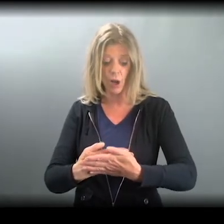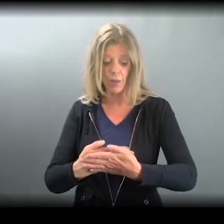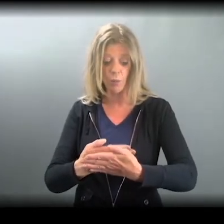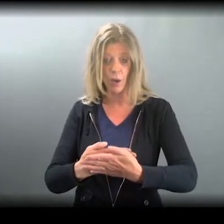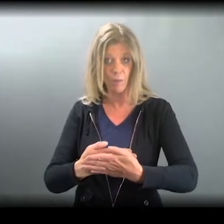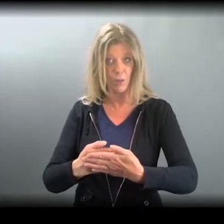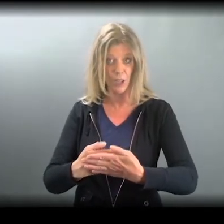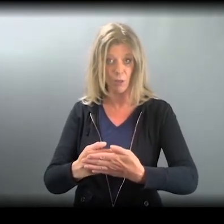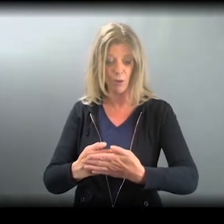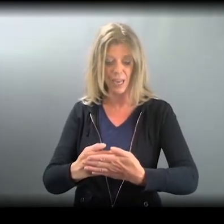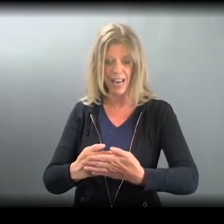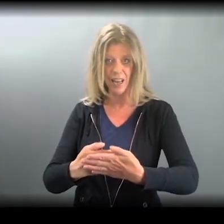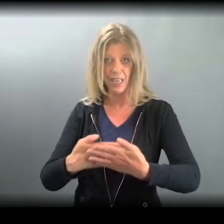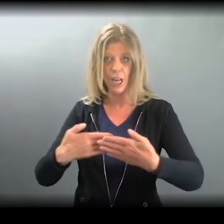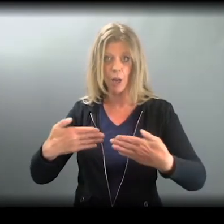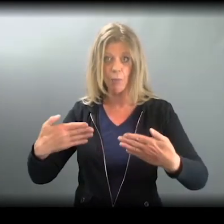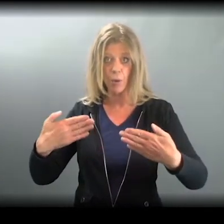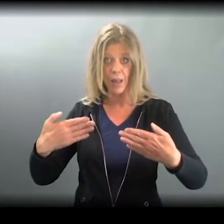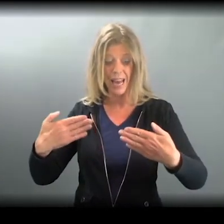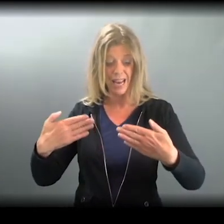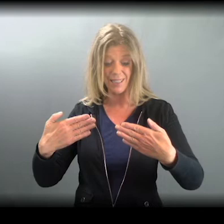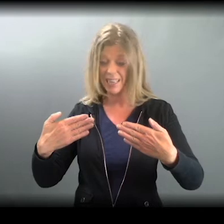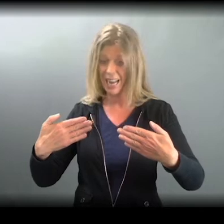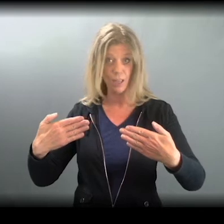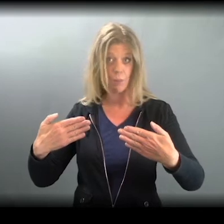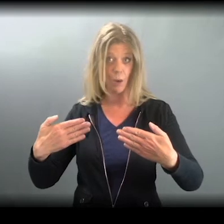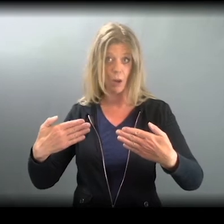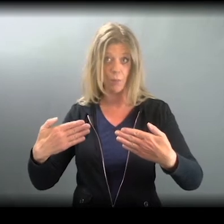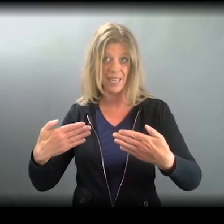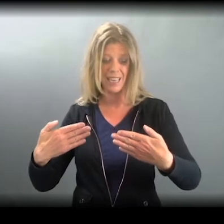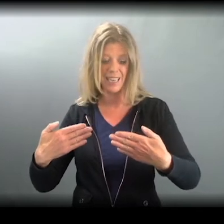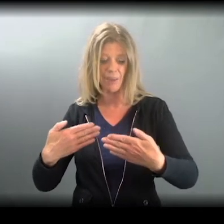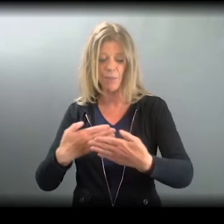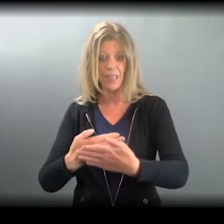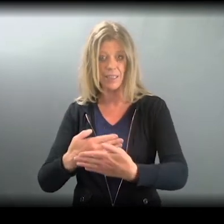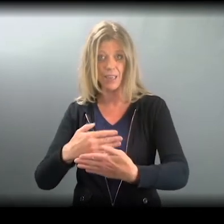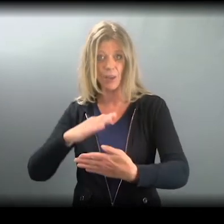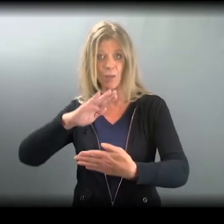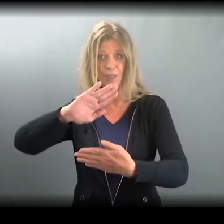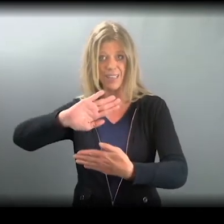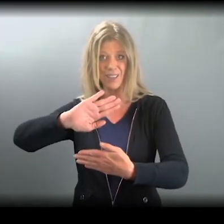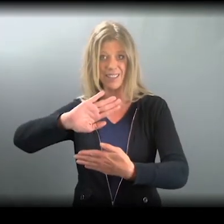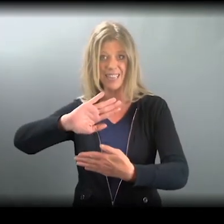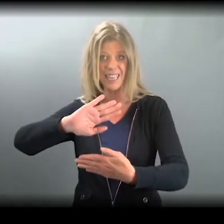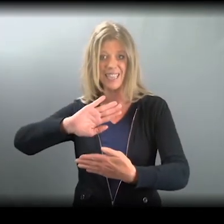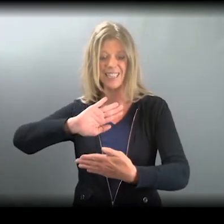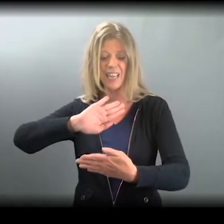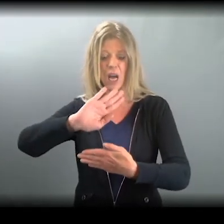on the palm of your support hand. Both hands end palm in. So, it looks like this: